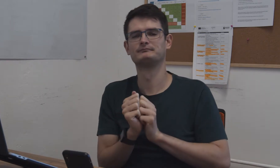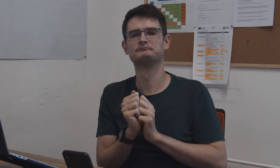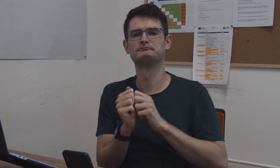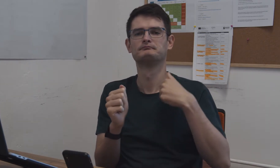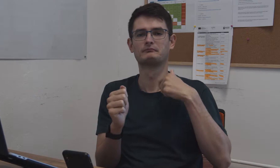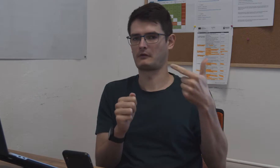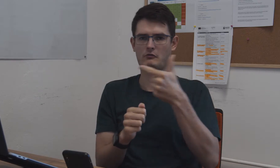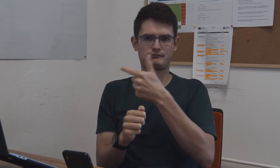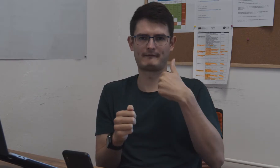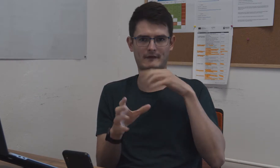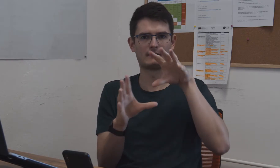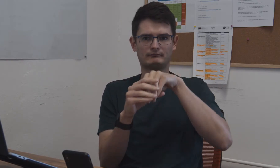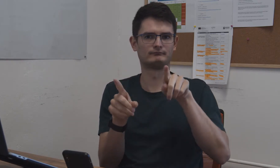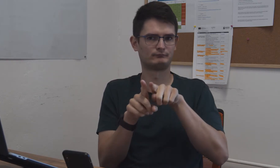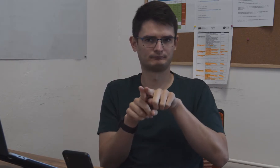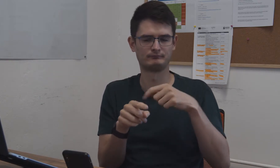It can also combine both.